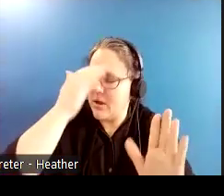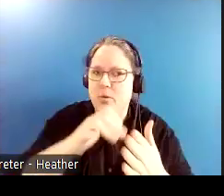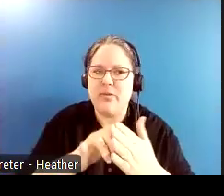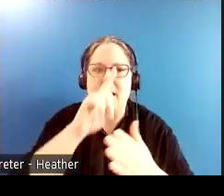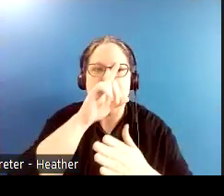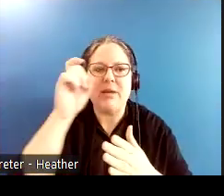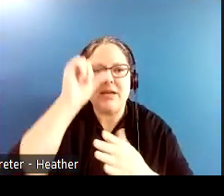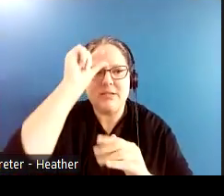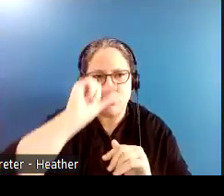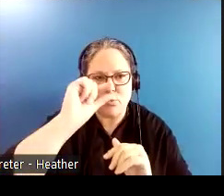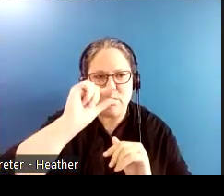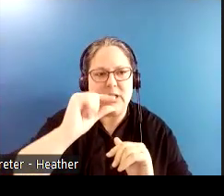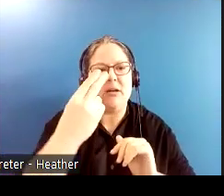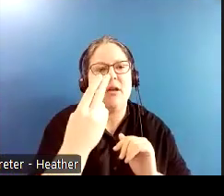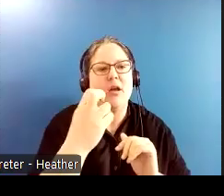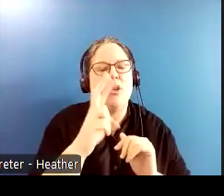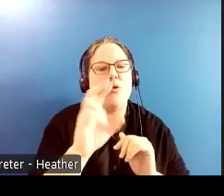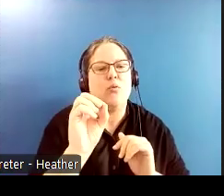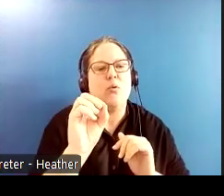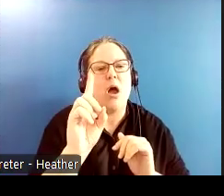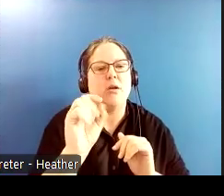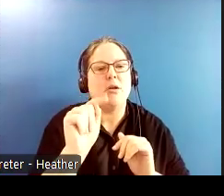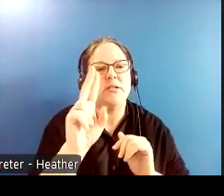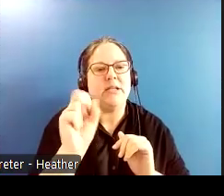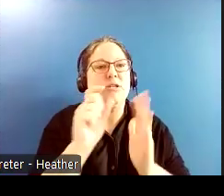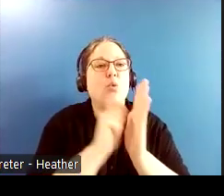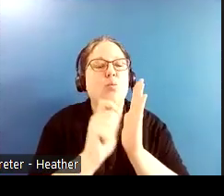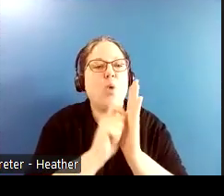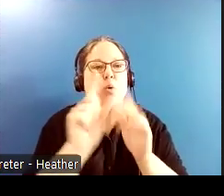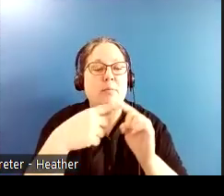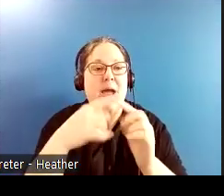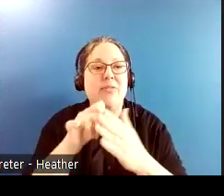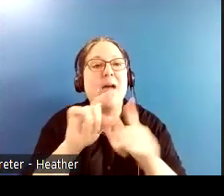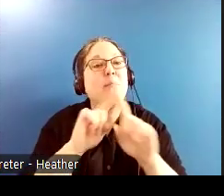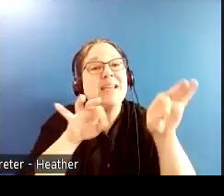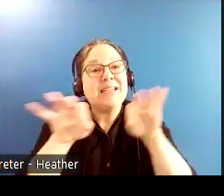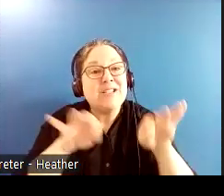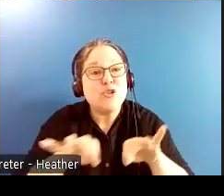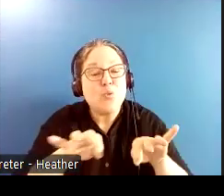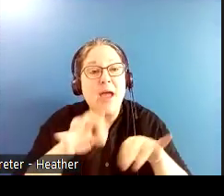historian was writing about it in about 500 BC. Um but he's describing a process that's much older.